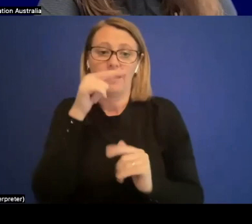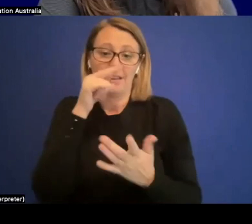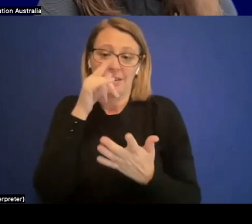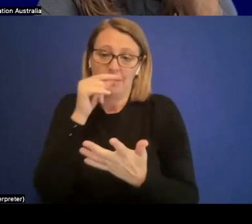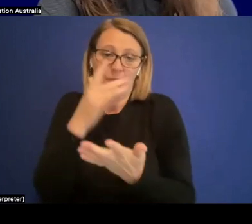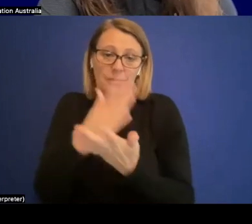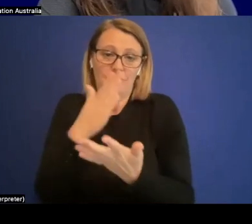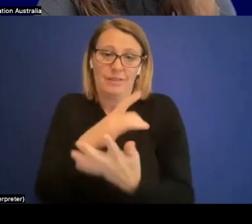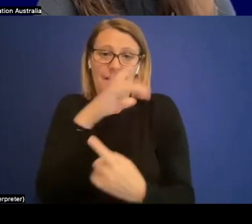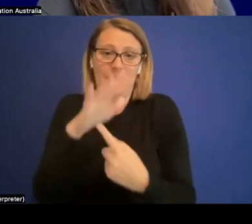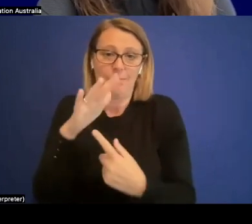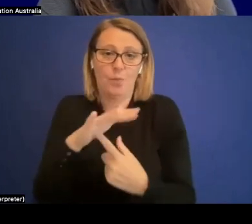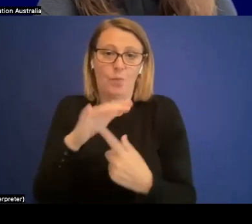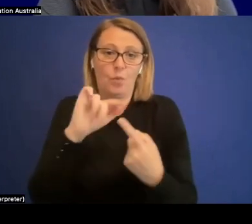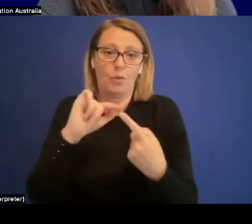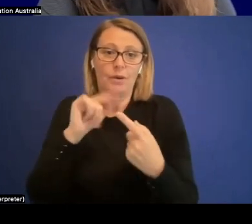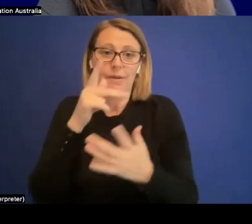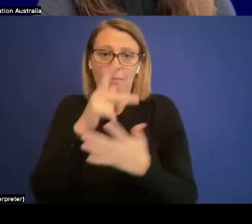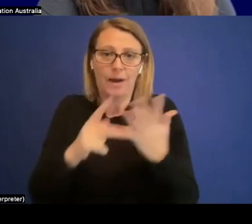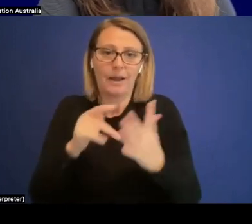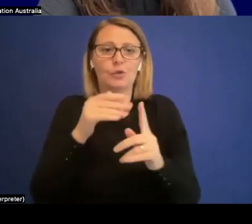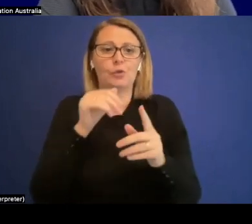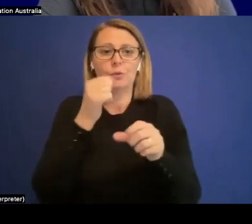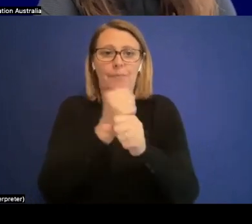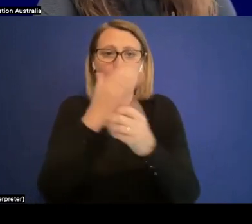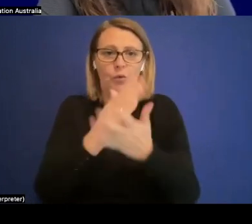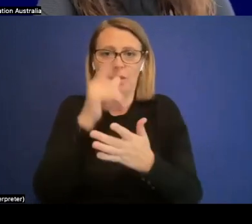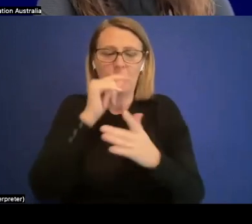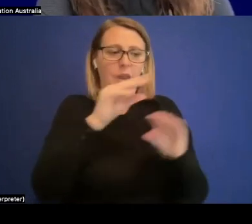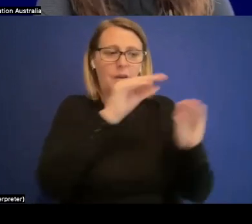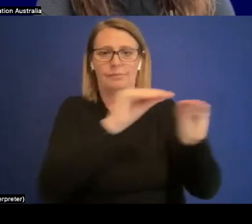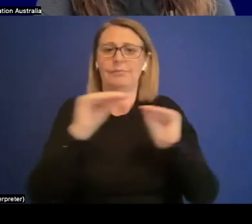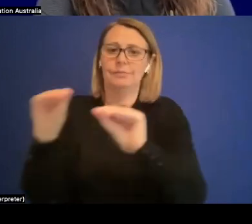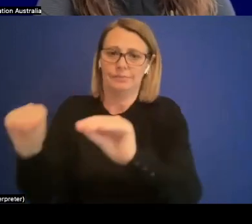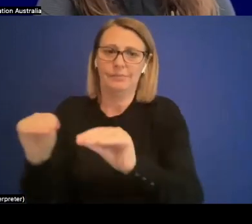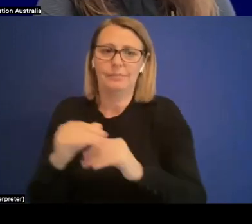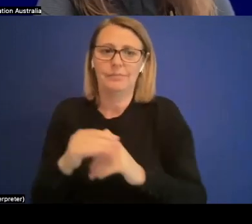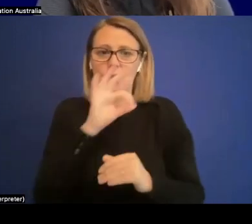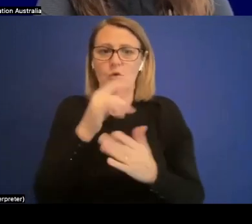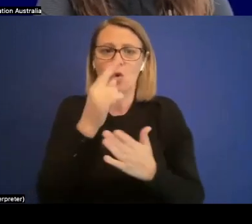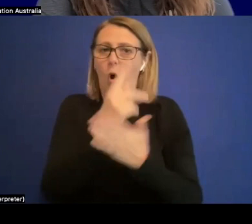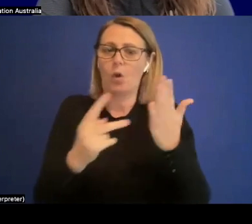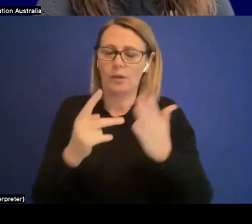in facilitating movement, not necessarily the actual physical skills of the person